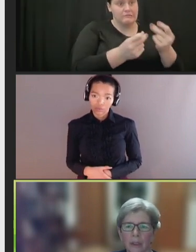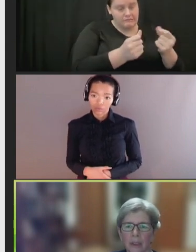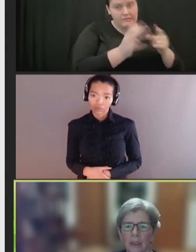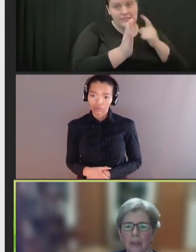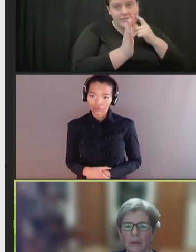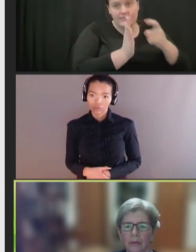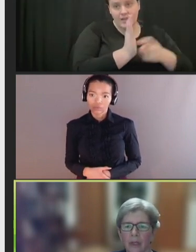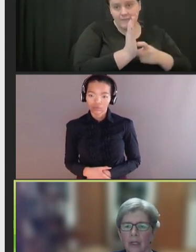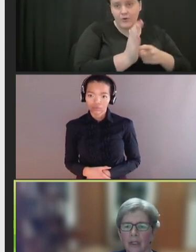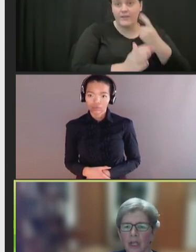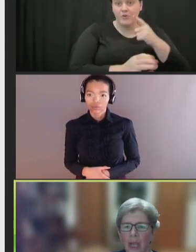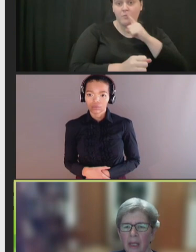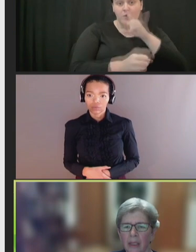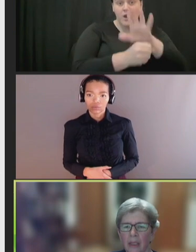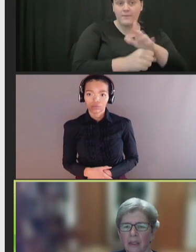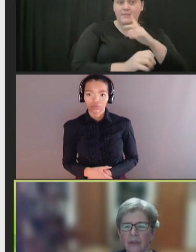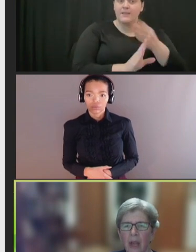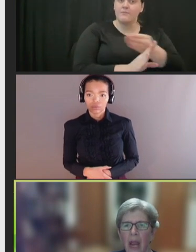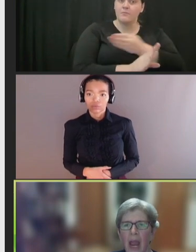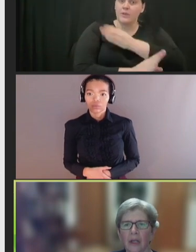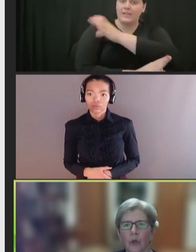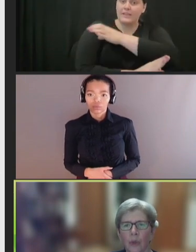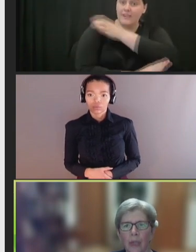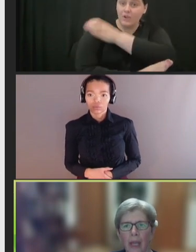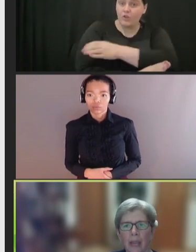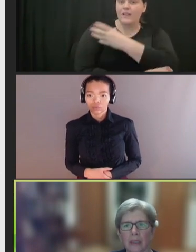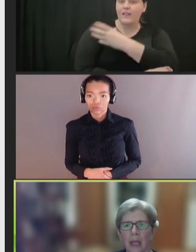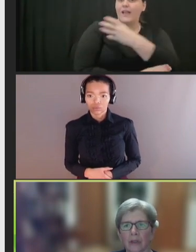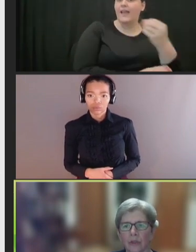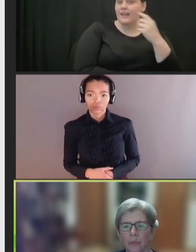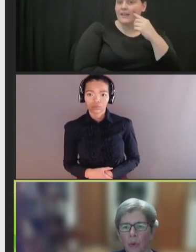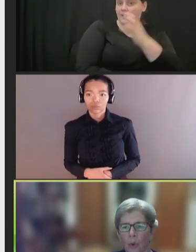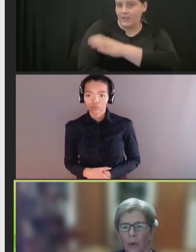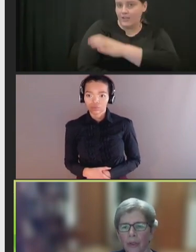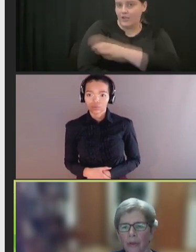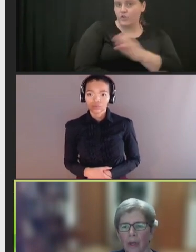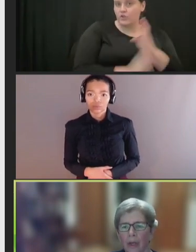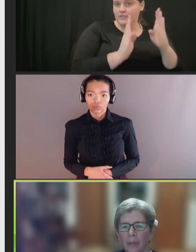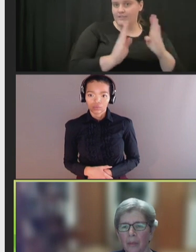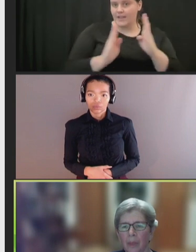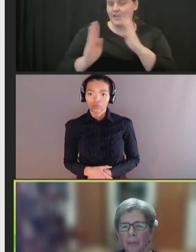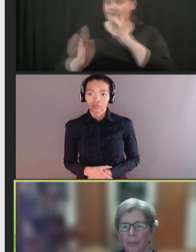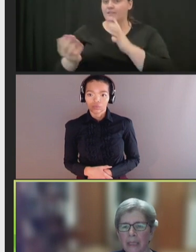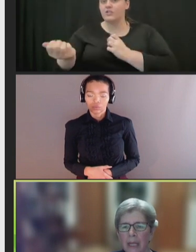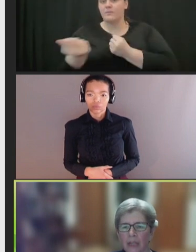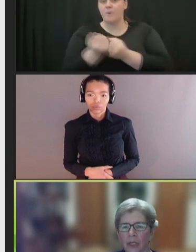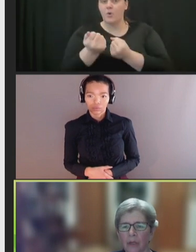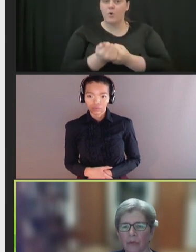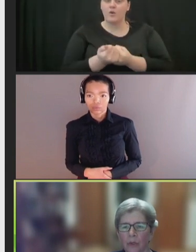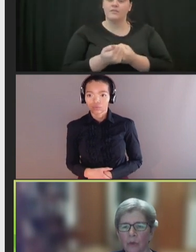clinical stage candidates, and create and support implementation of new,